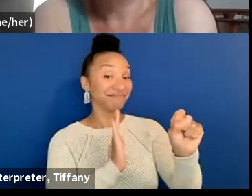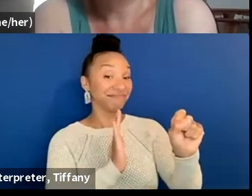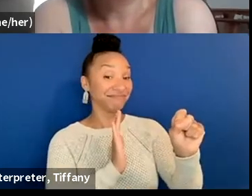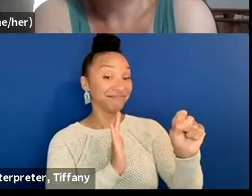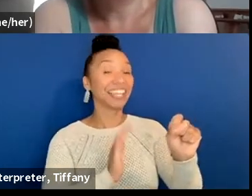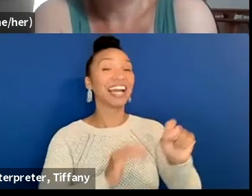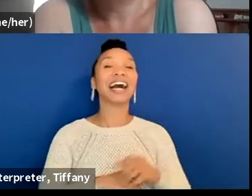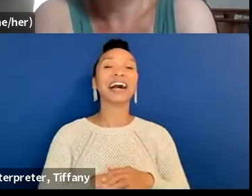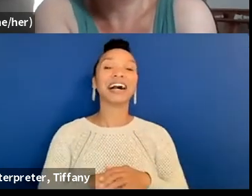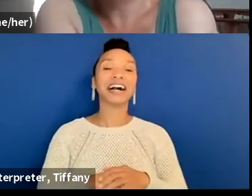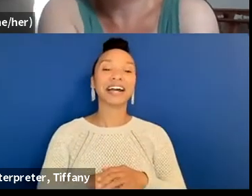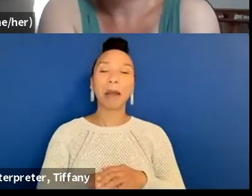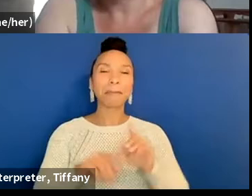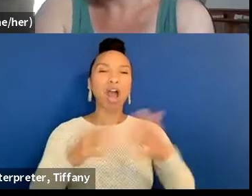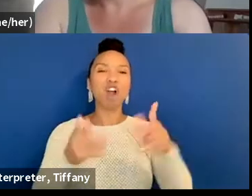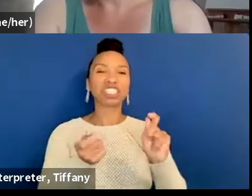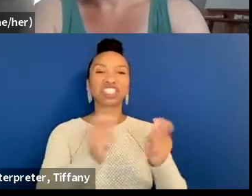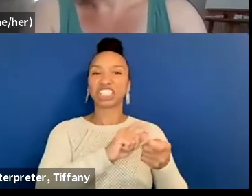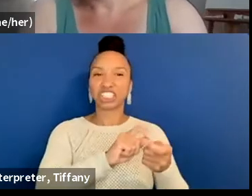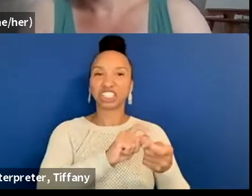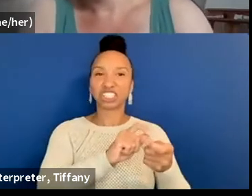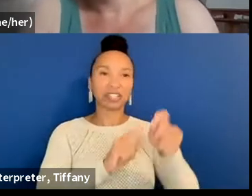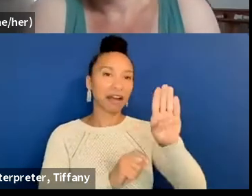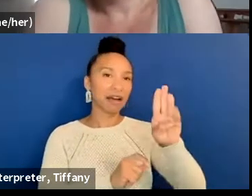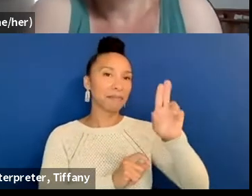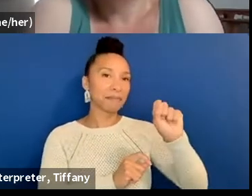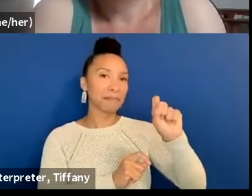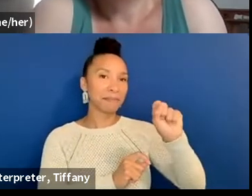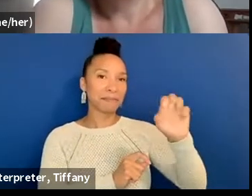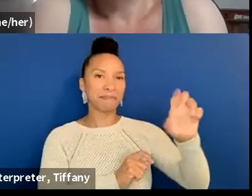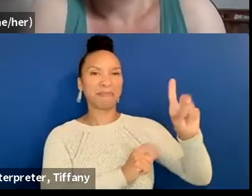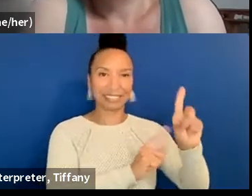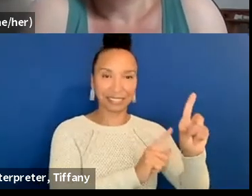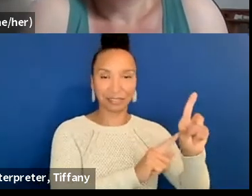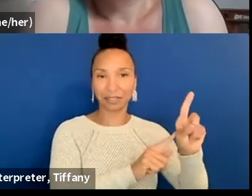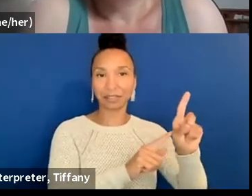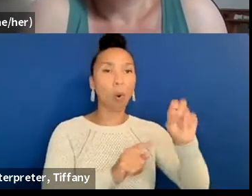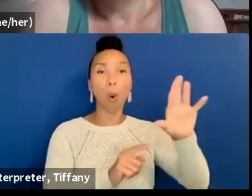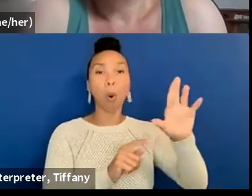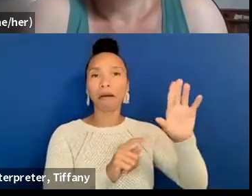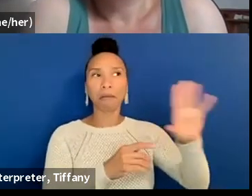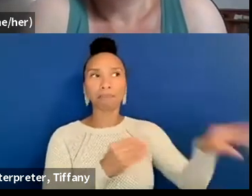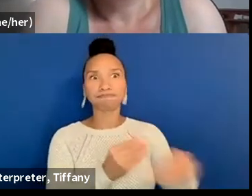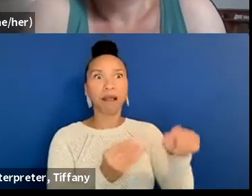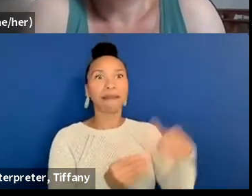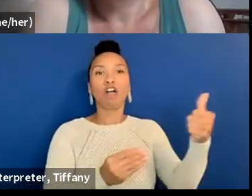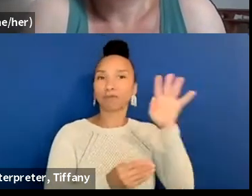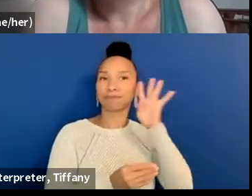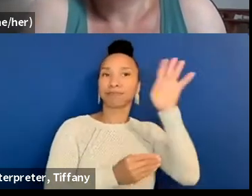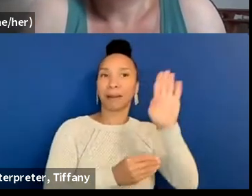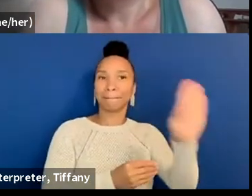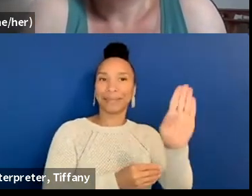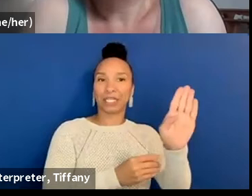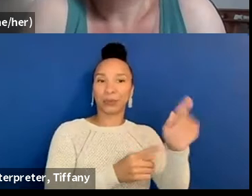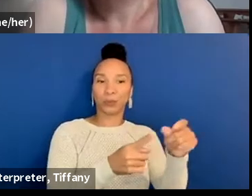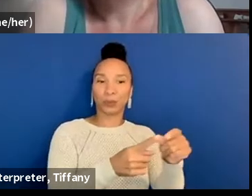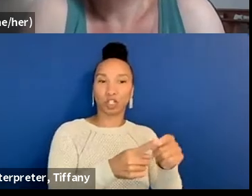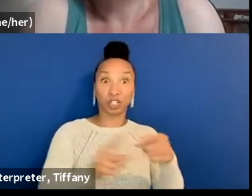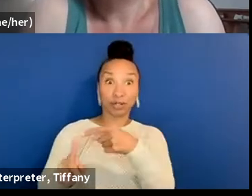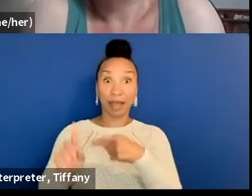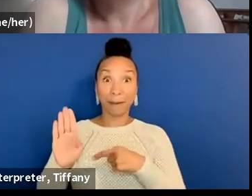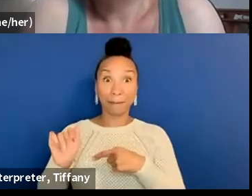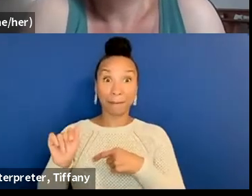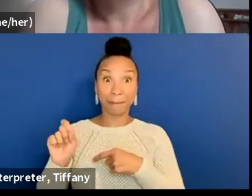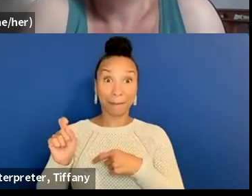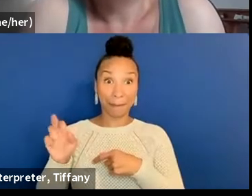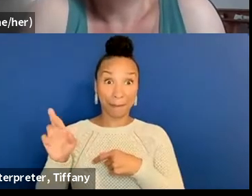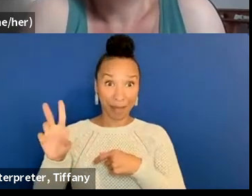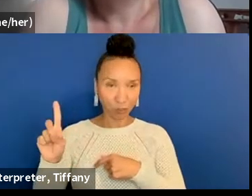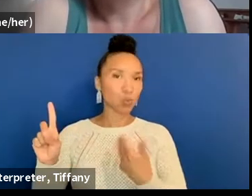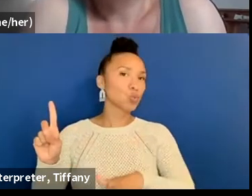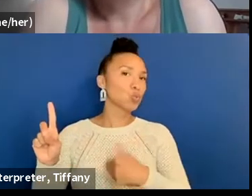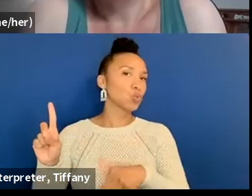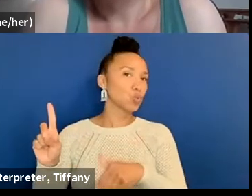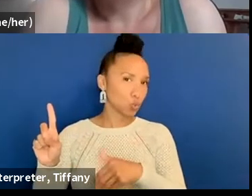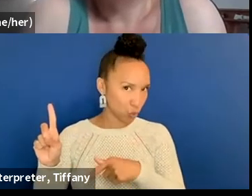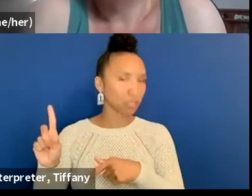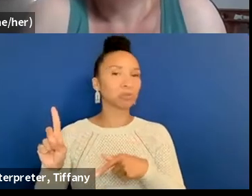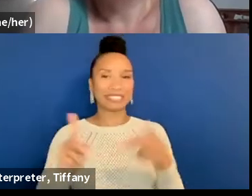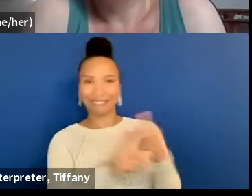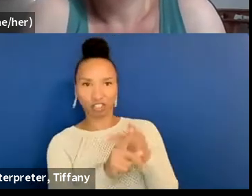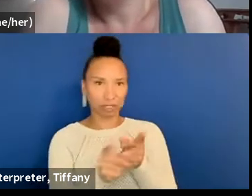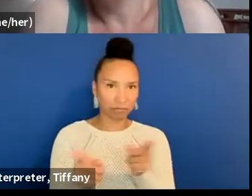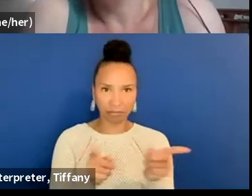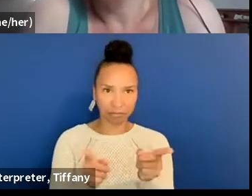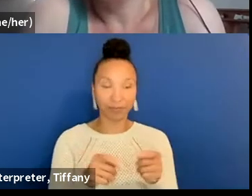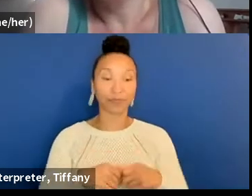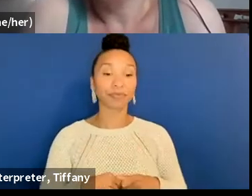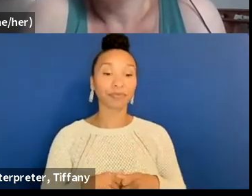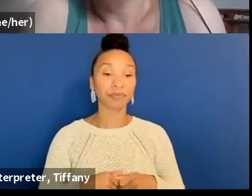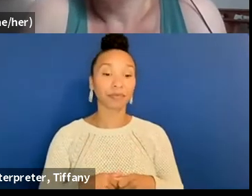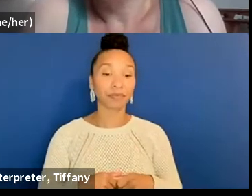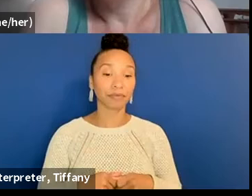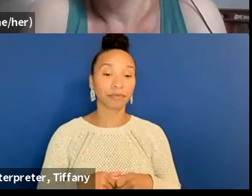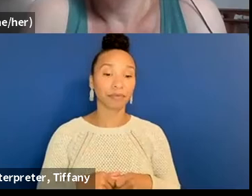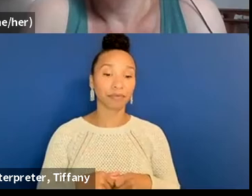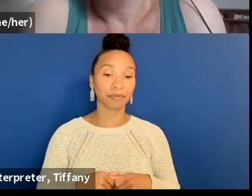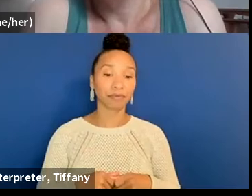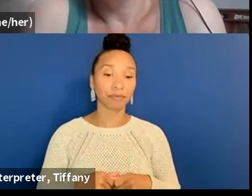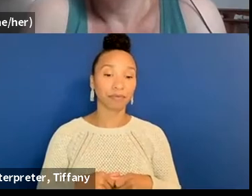x (they/themme): It was very interesting to think about how does a performer contribute to a xen when they don't really know graphic design, so that was really exciting, for me, it was also the first time I ever created a qr code.